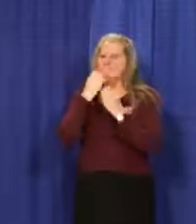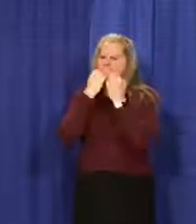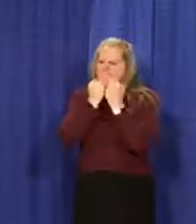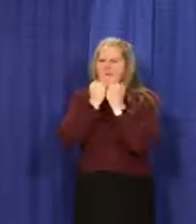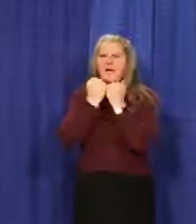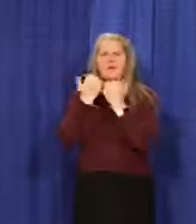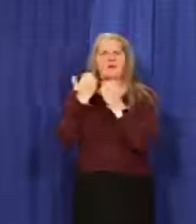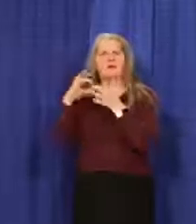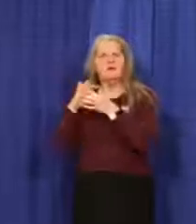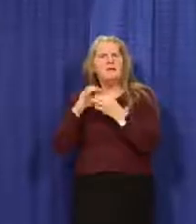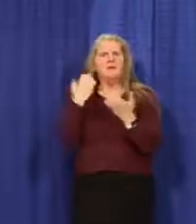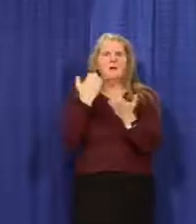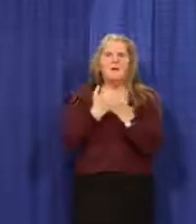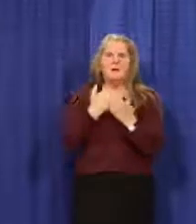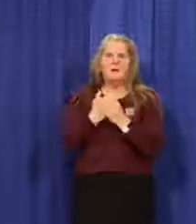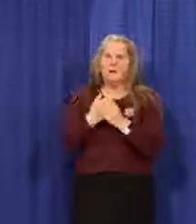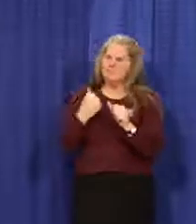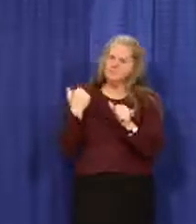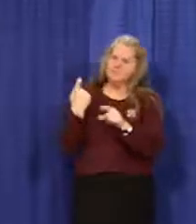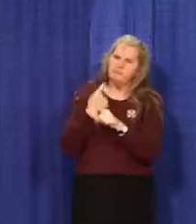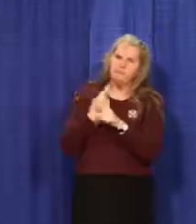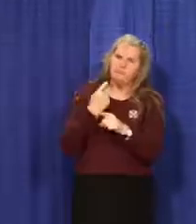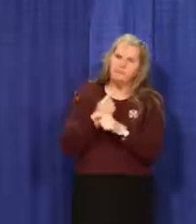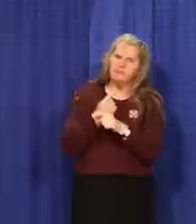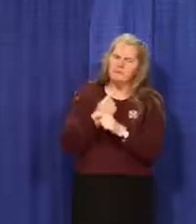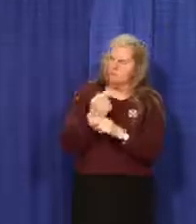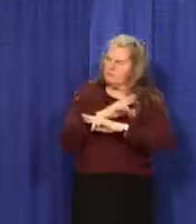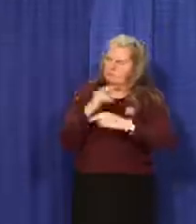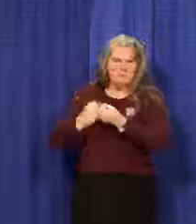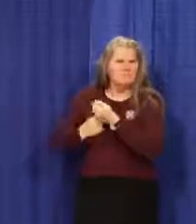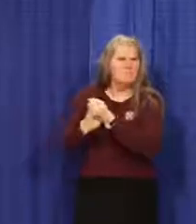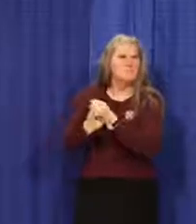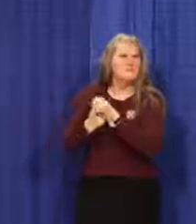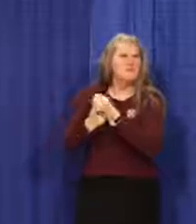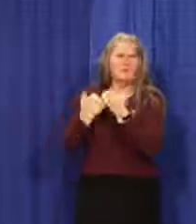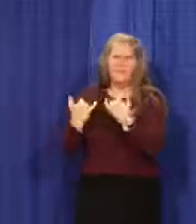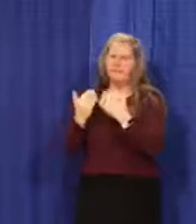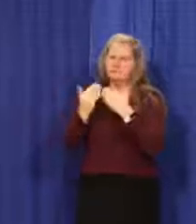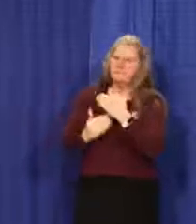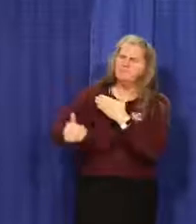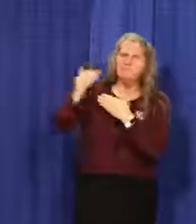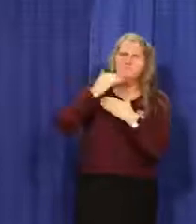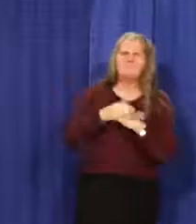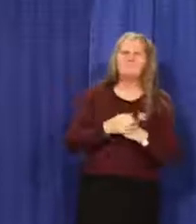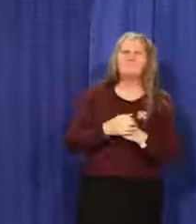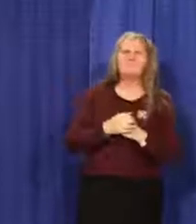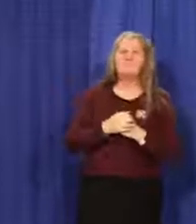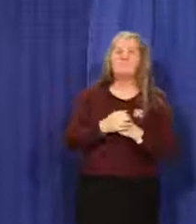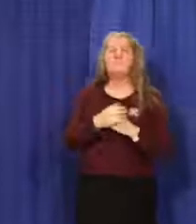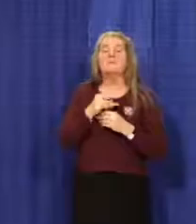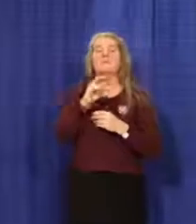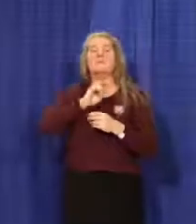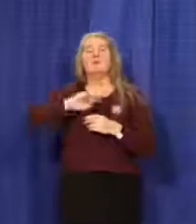economy in we are committed to supporting it through the pandemic and beyond. Working in partnership with our